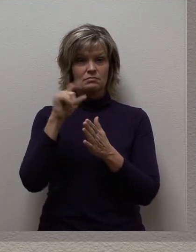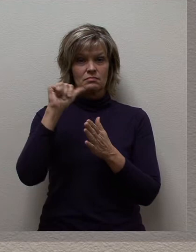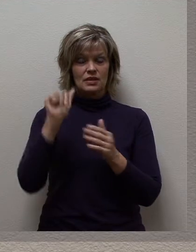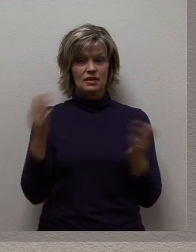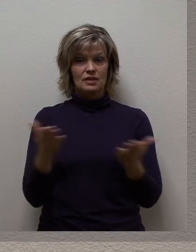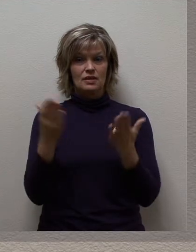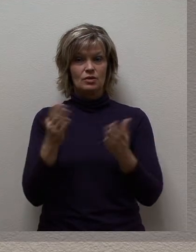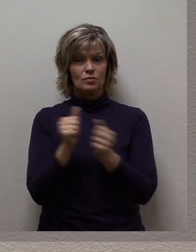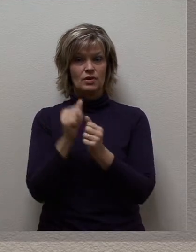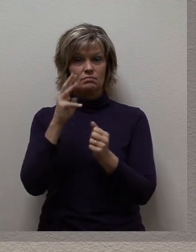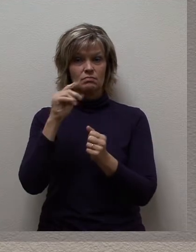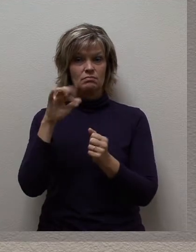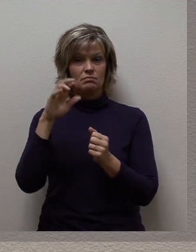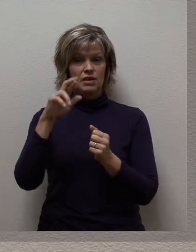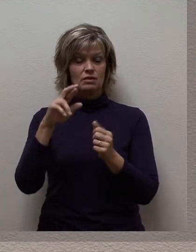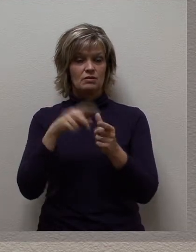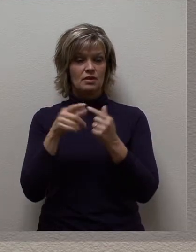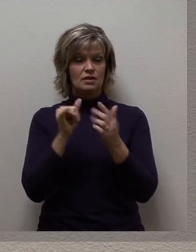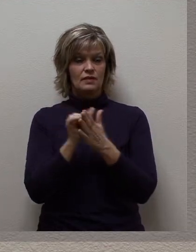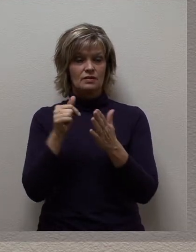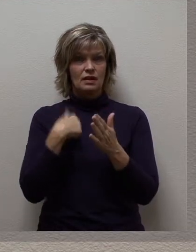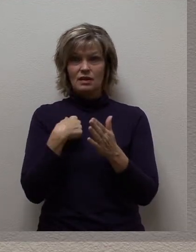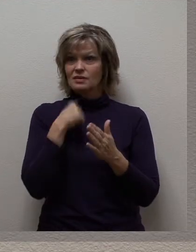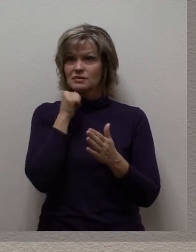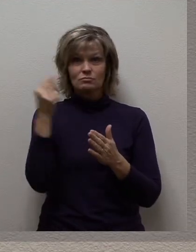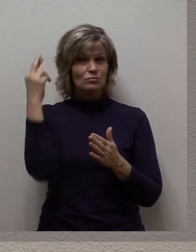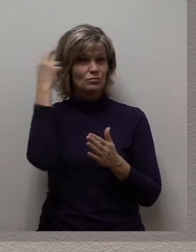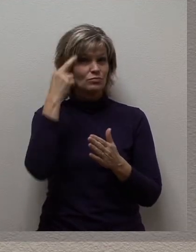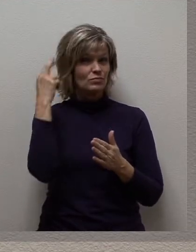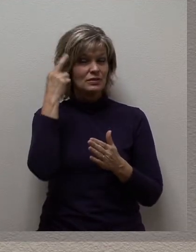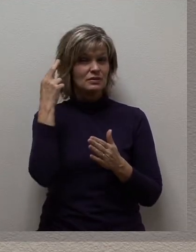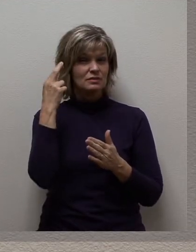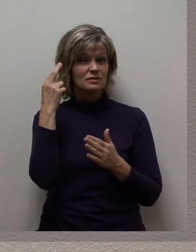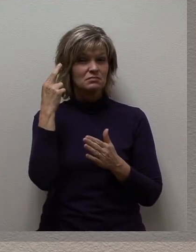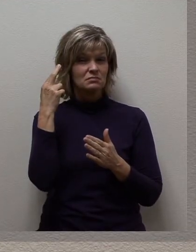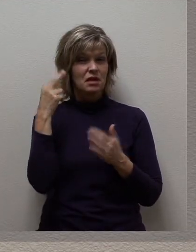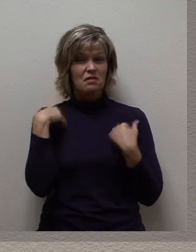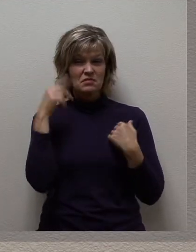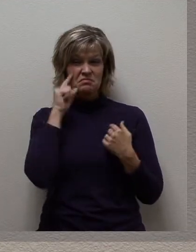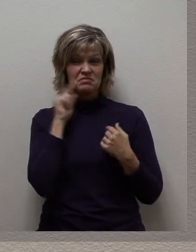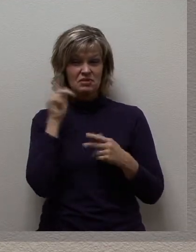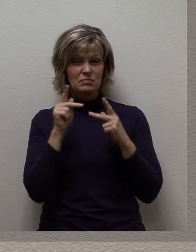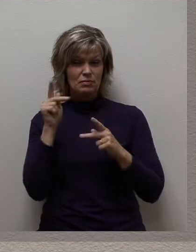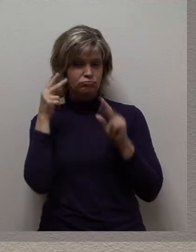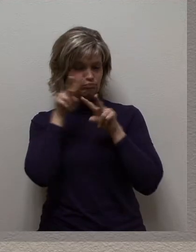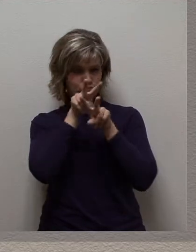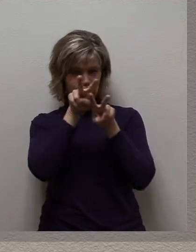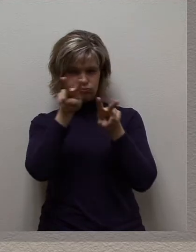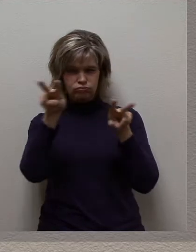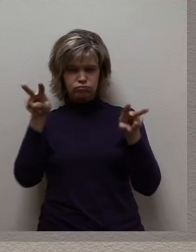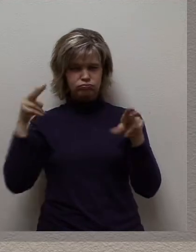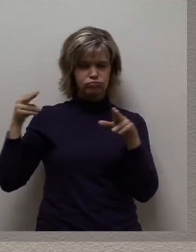I didn't realize that there were deaf people watching from across the nation.